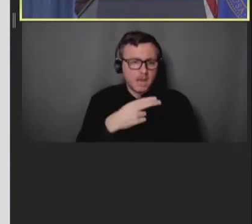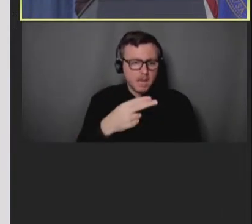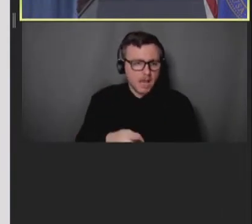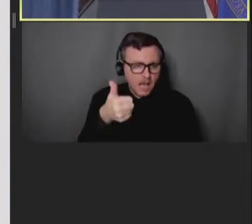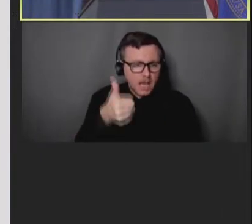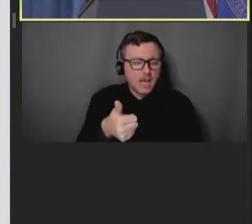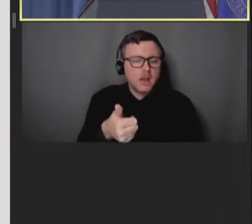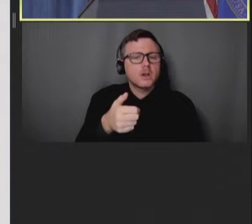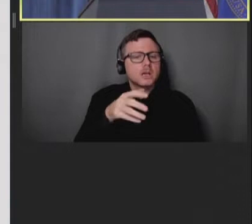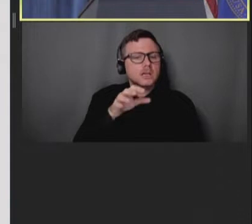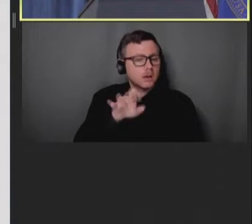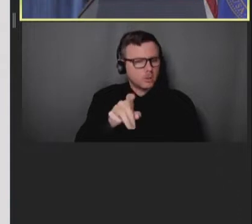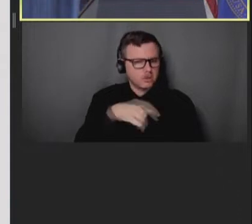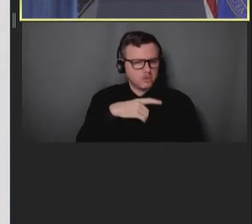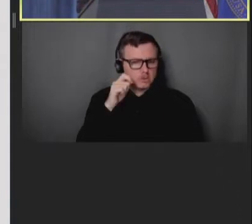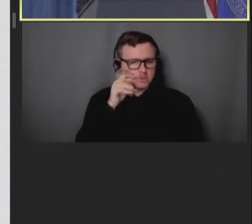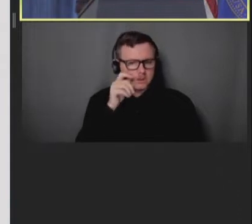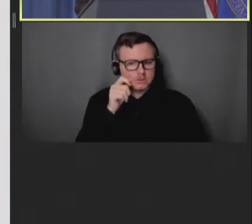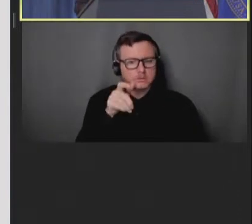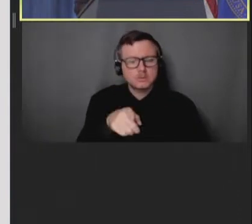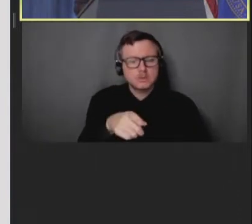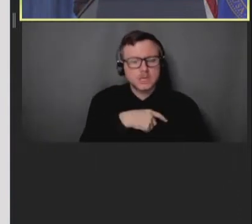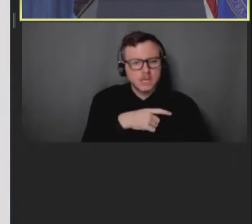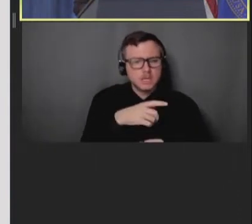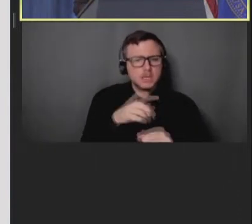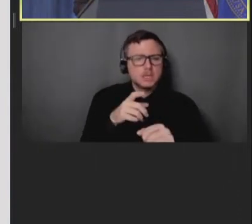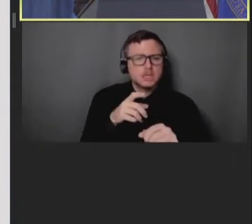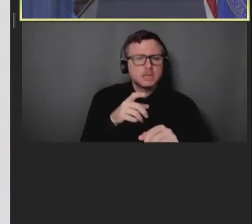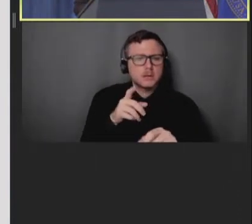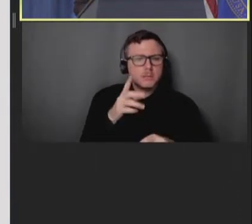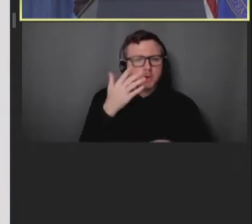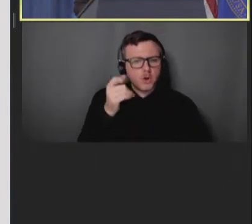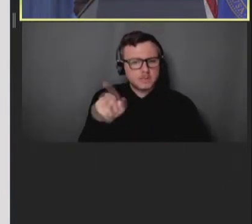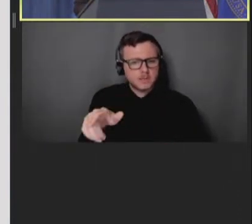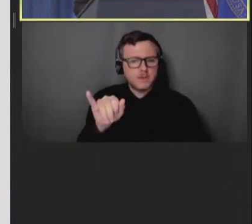which was a surprise. It comports with the Janssen data, but I think